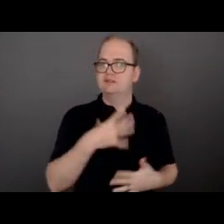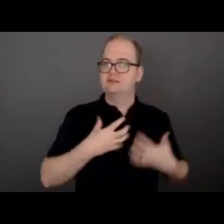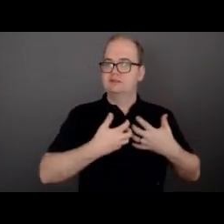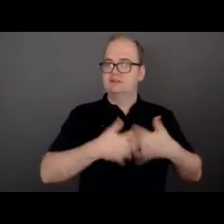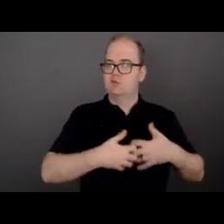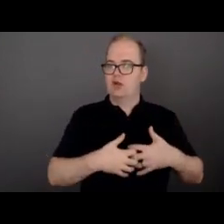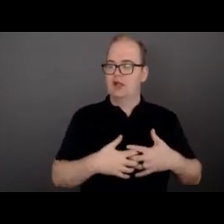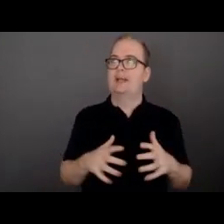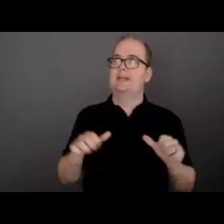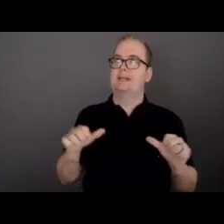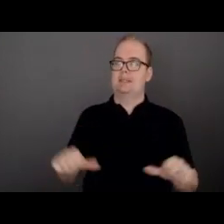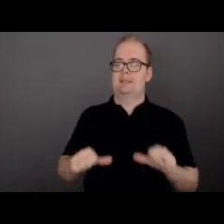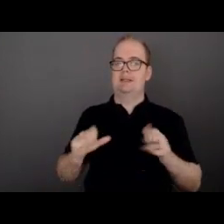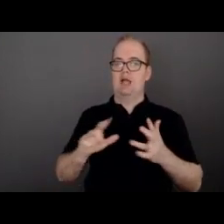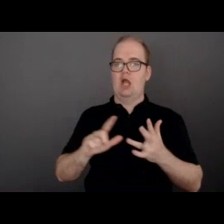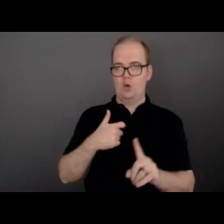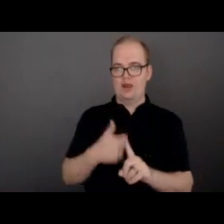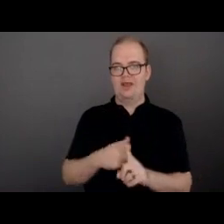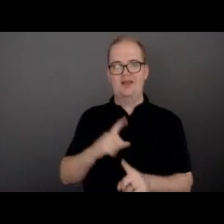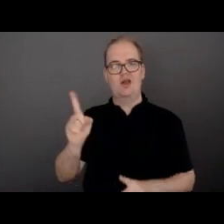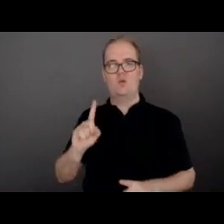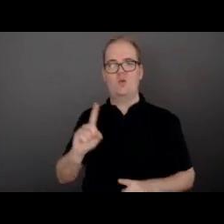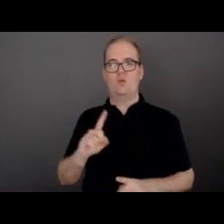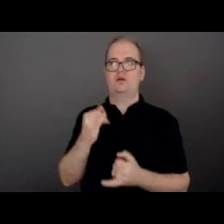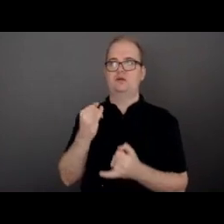to be the safest short term decision for me right now?